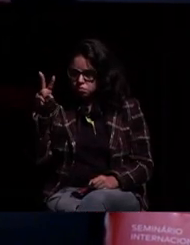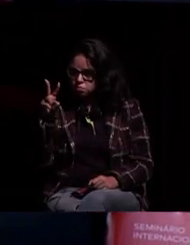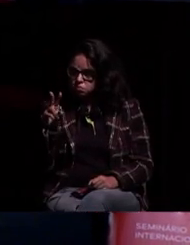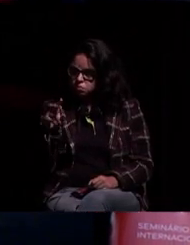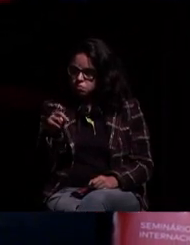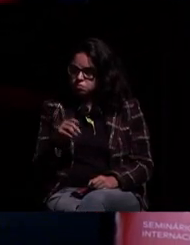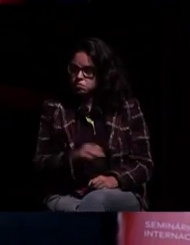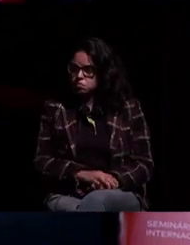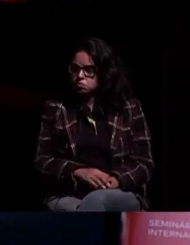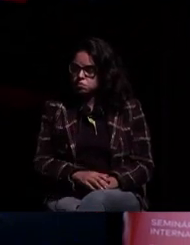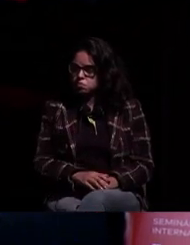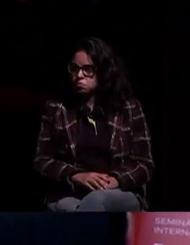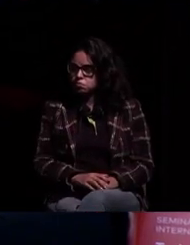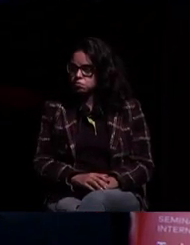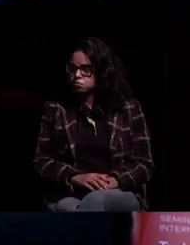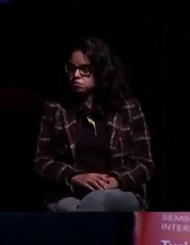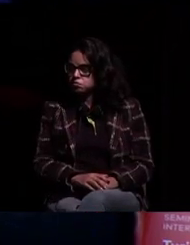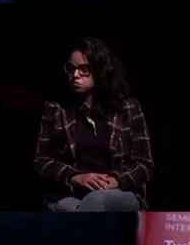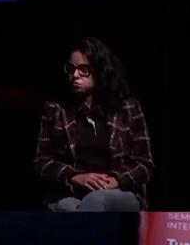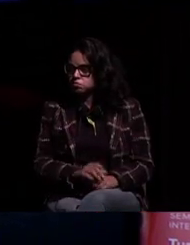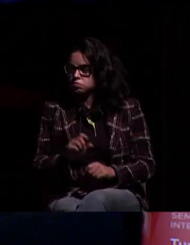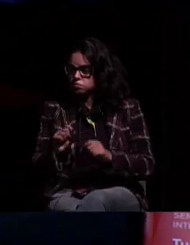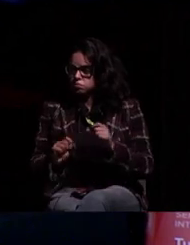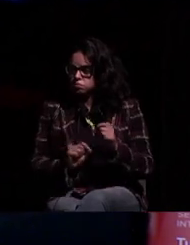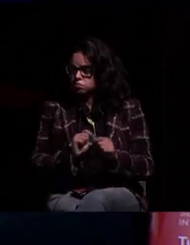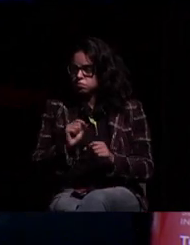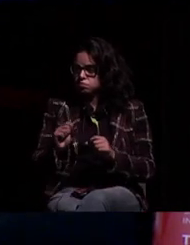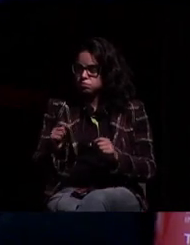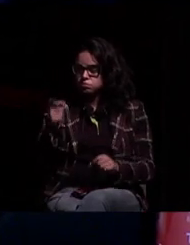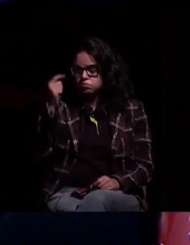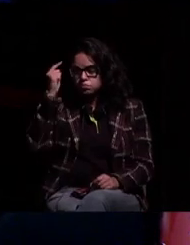“The Established and the Outsiders” that makes us think.